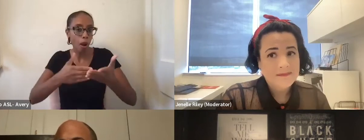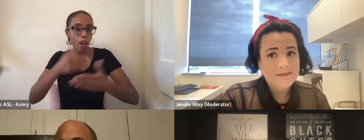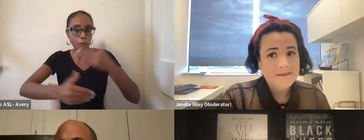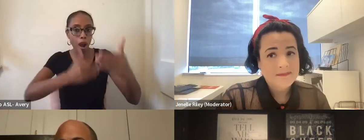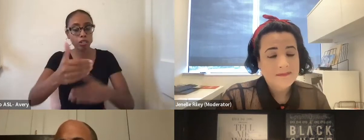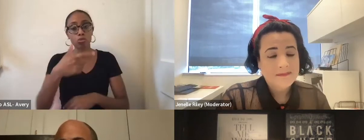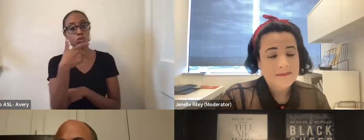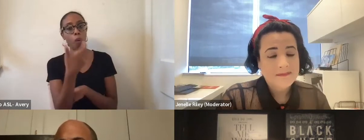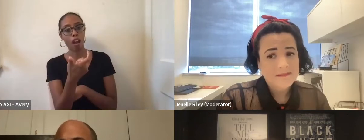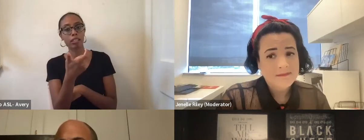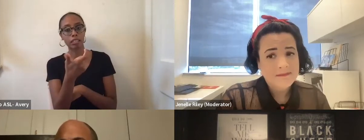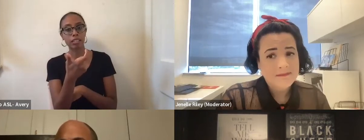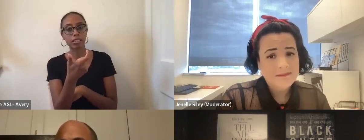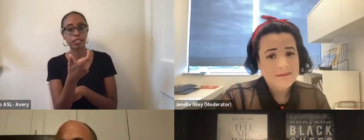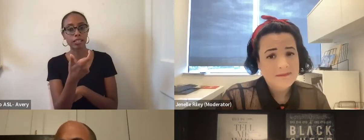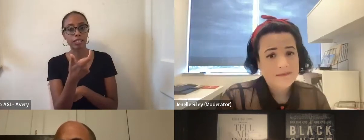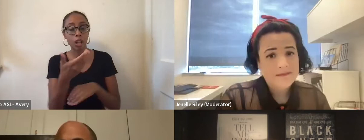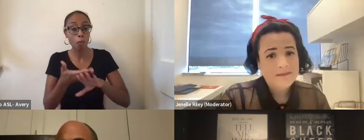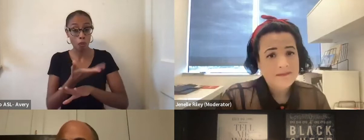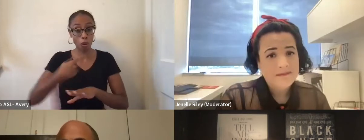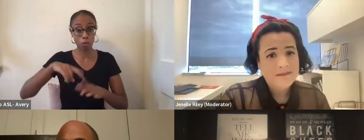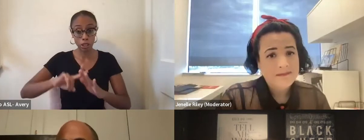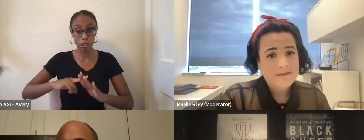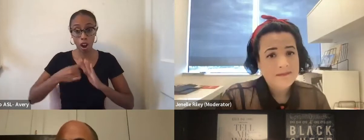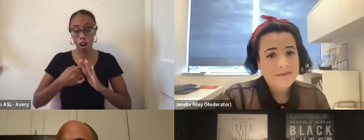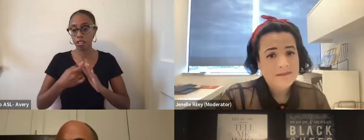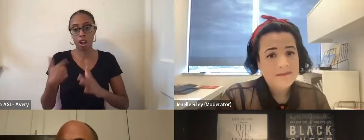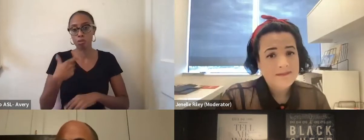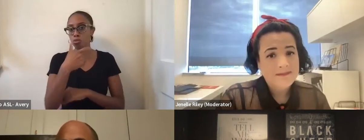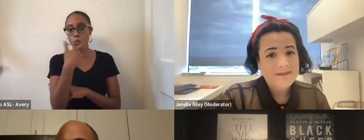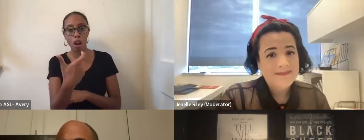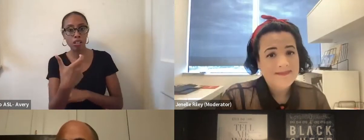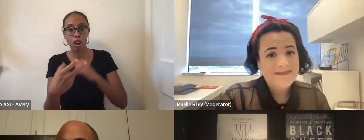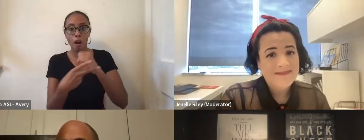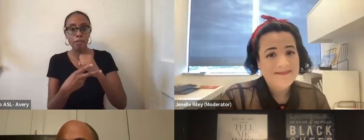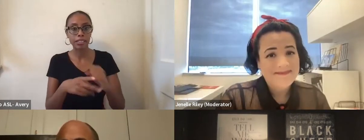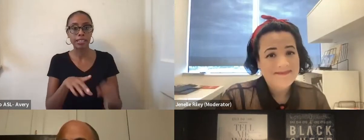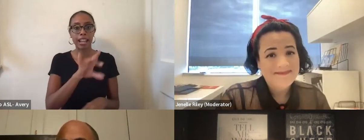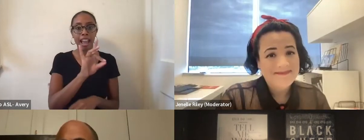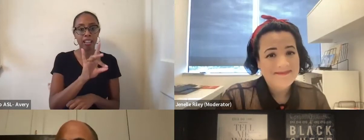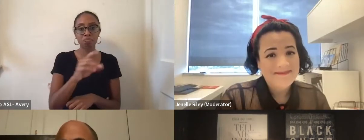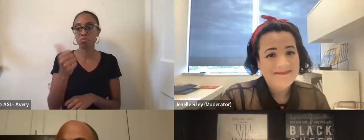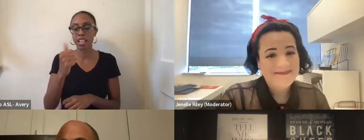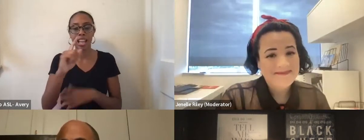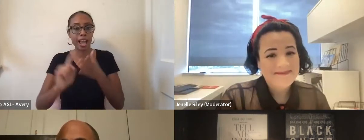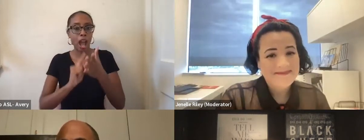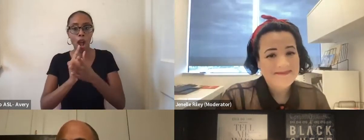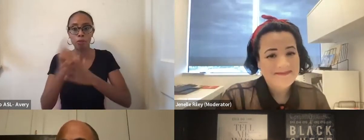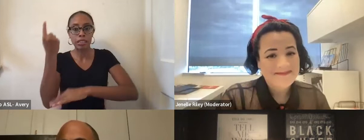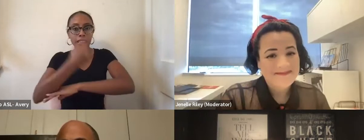8 to 10 to 12 hours a day, unedited rushes, and trying to find with it little moments that